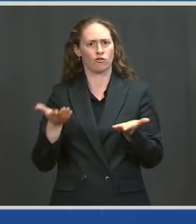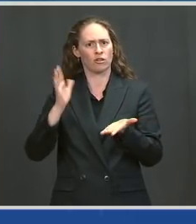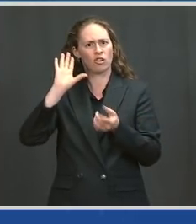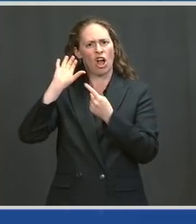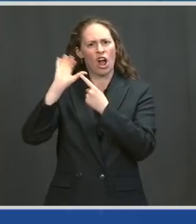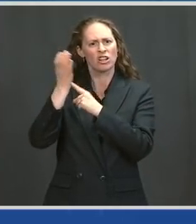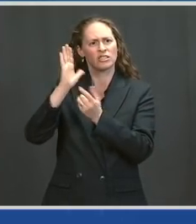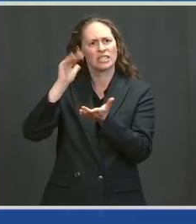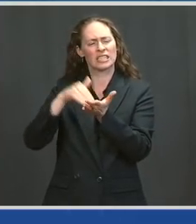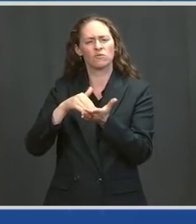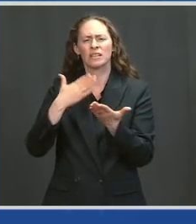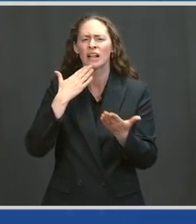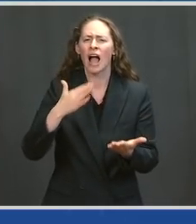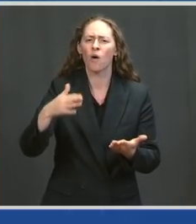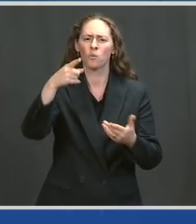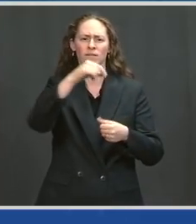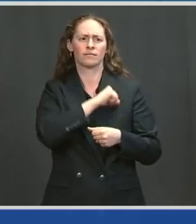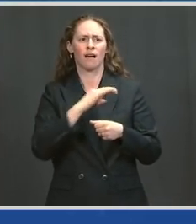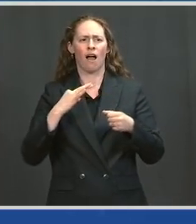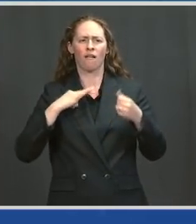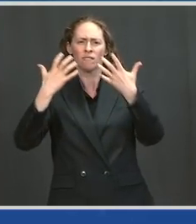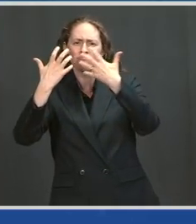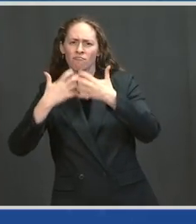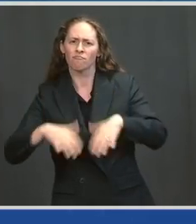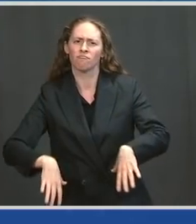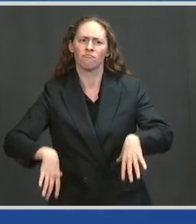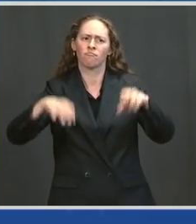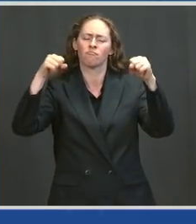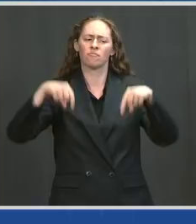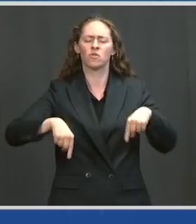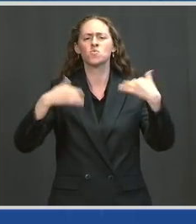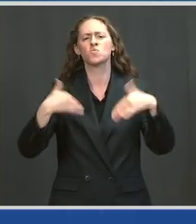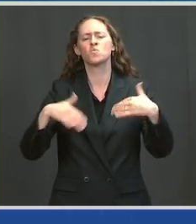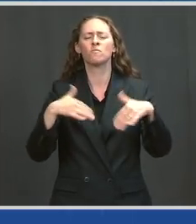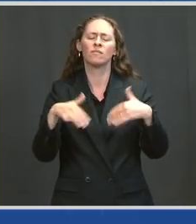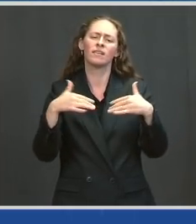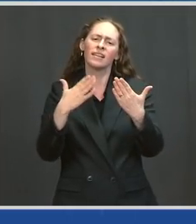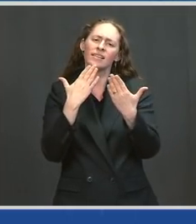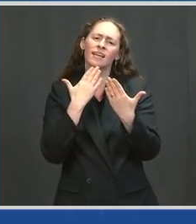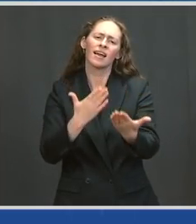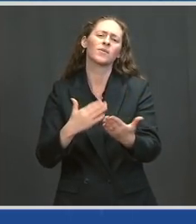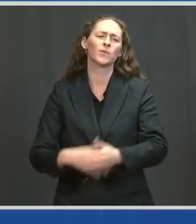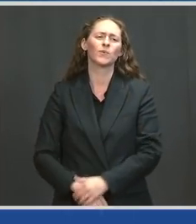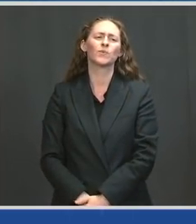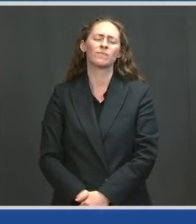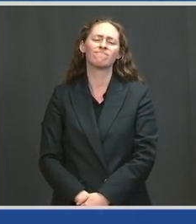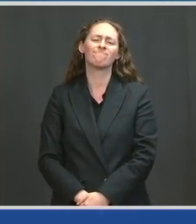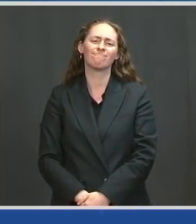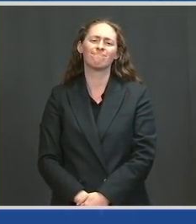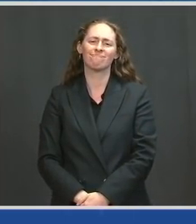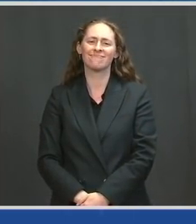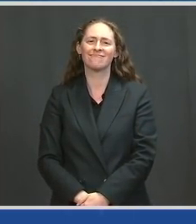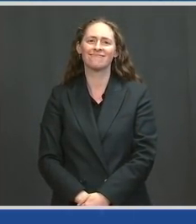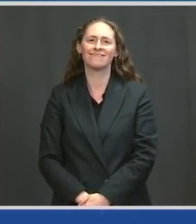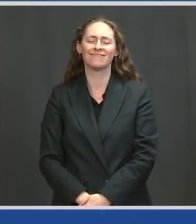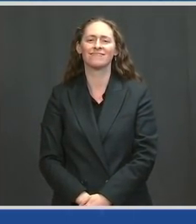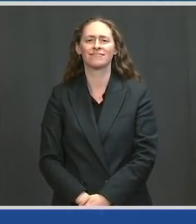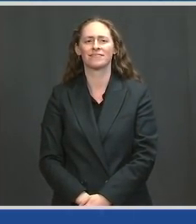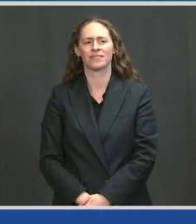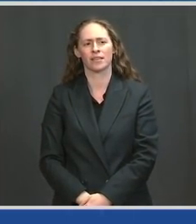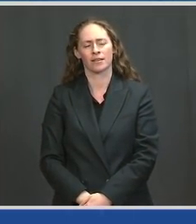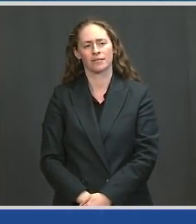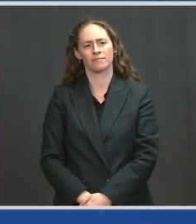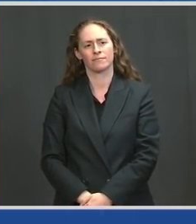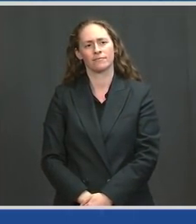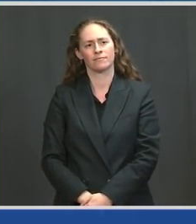And if I didn't say what my father would insist on,